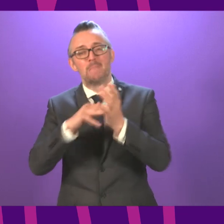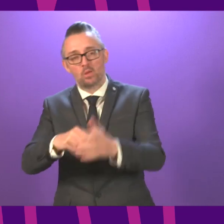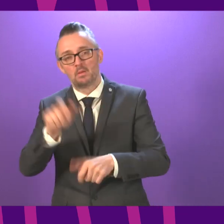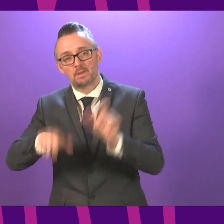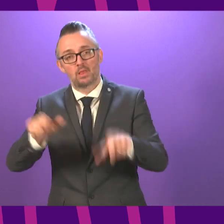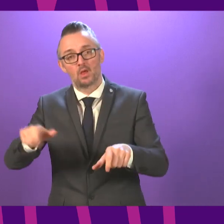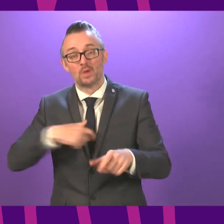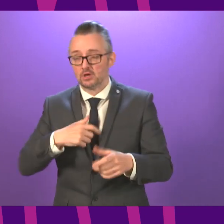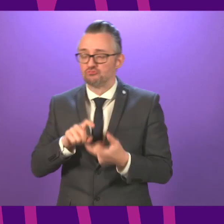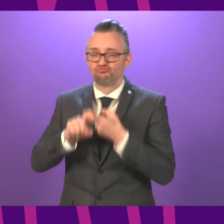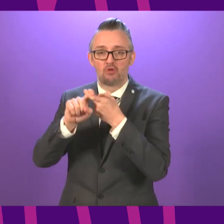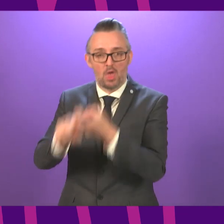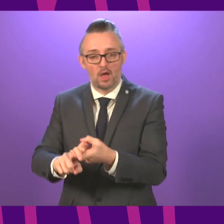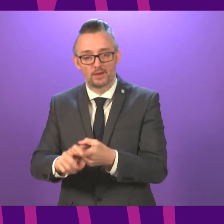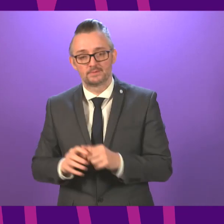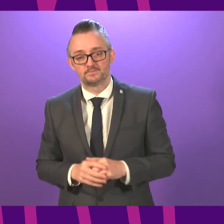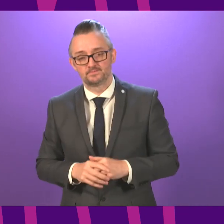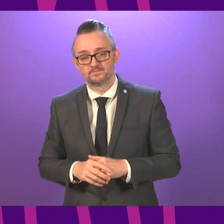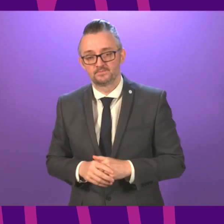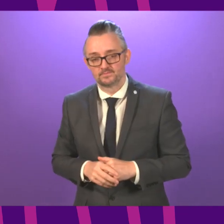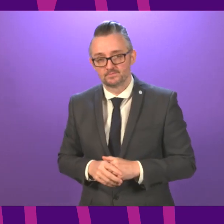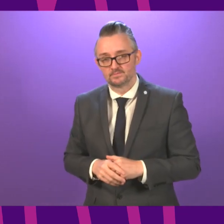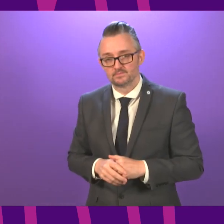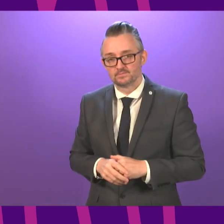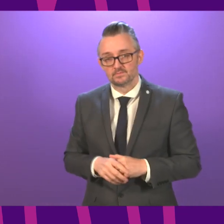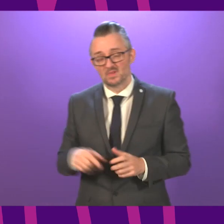Michael Russell: It is immensely illustrative that the two Conservative questions that we have heard so far